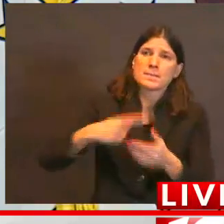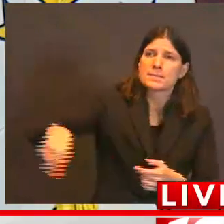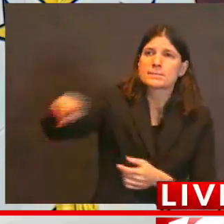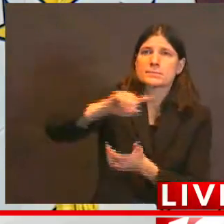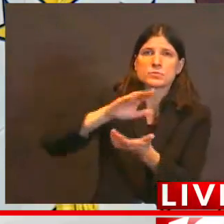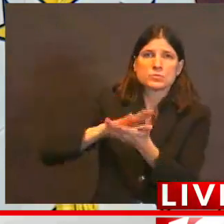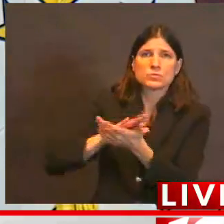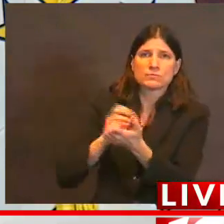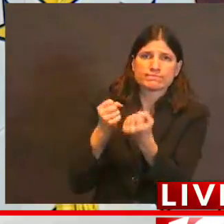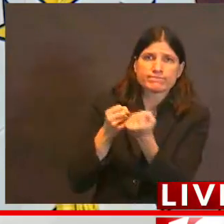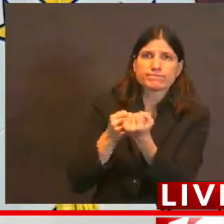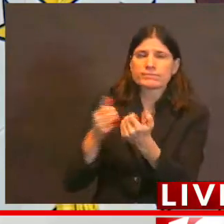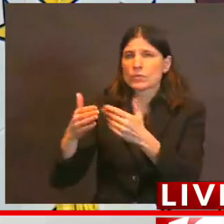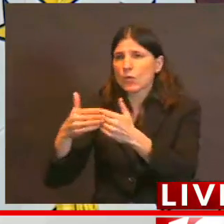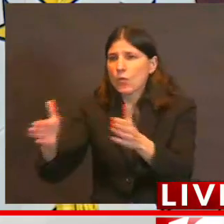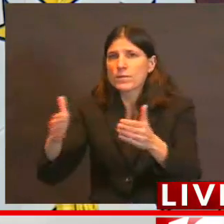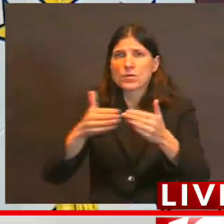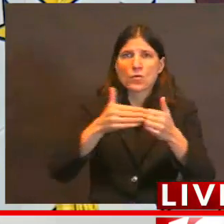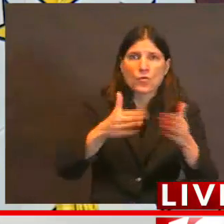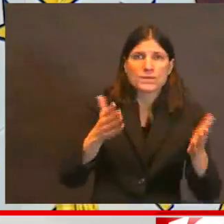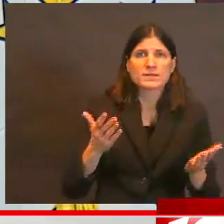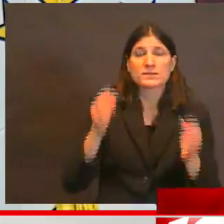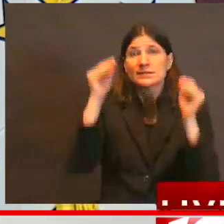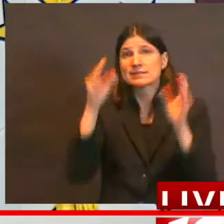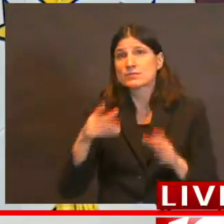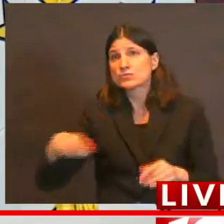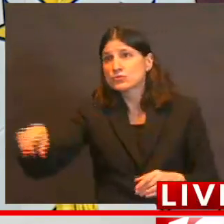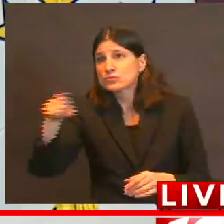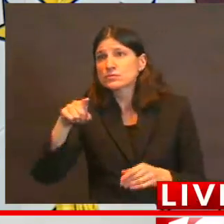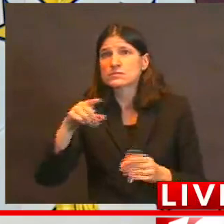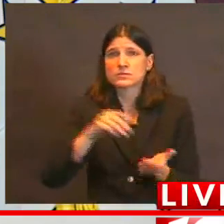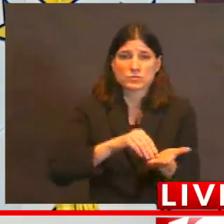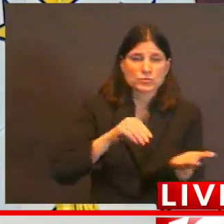AND AGAIN THE LAYERS OF EFFORT